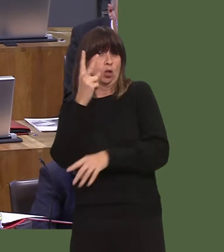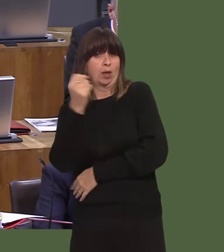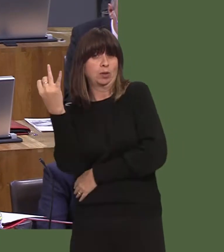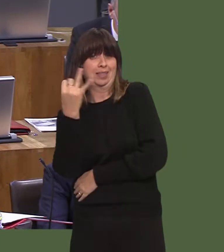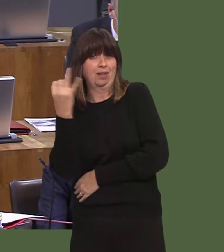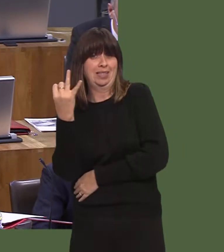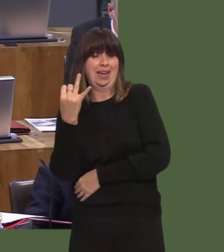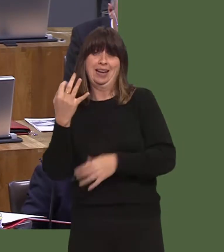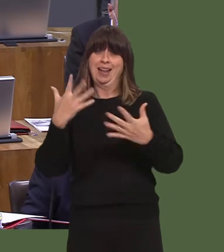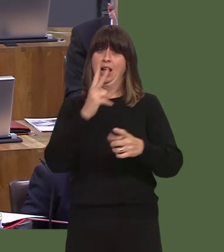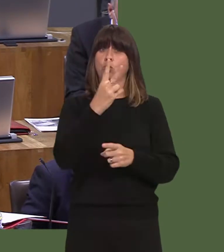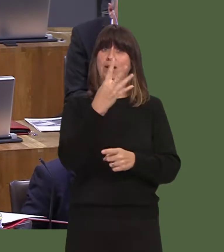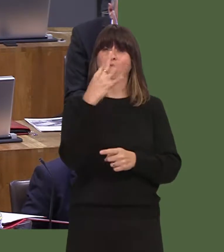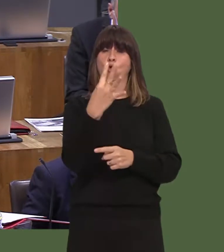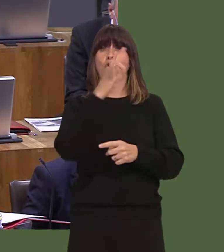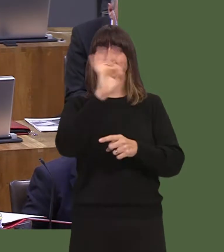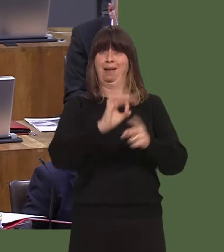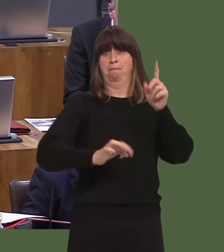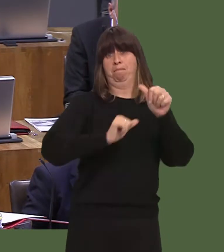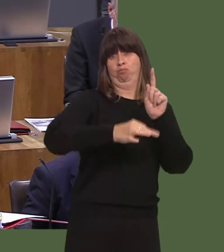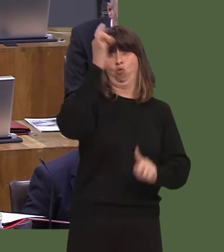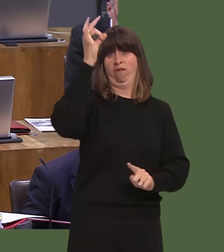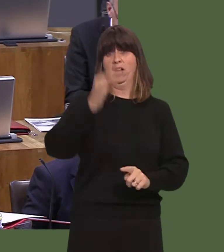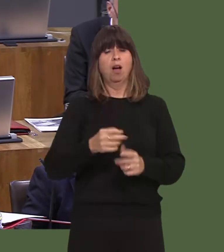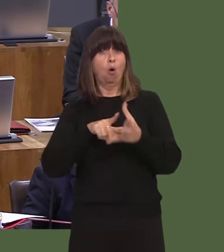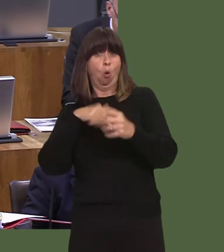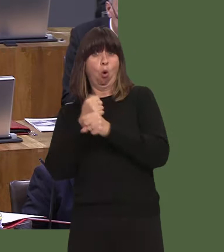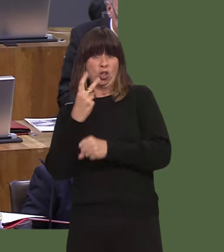say to her is that a Labour Government in Westminster would ensure that there are sufficient